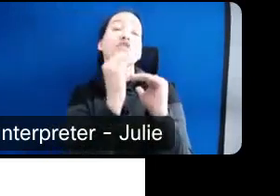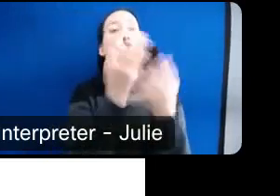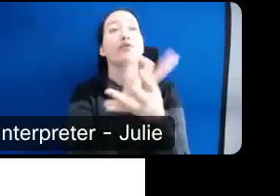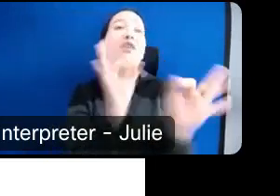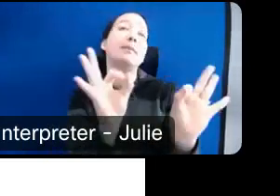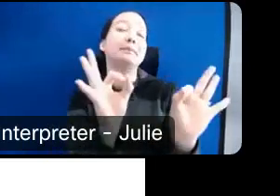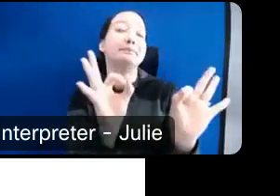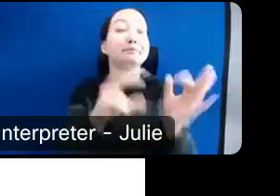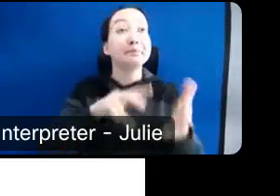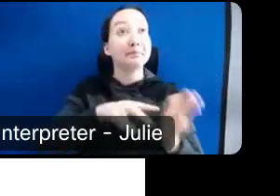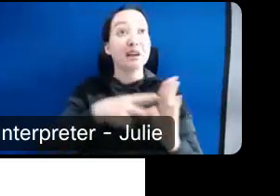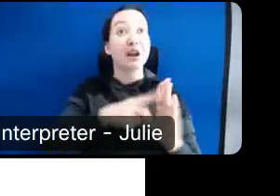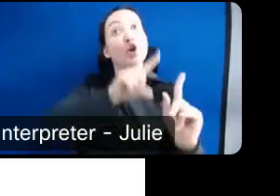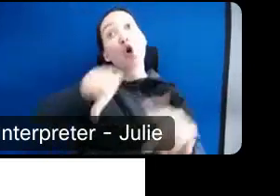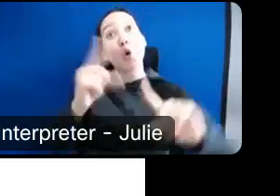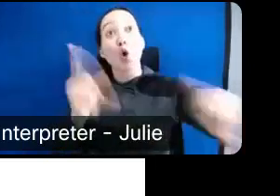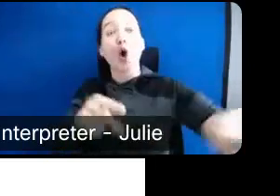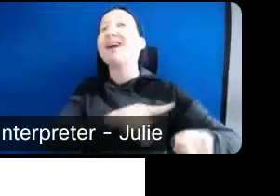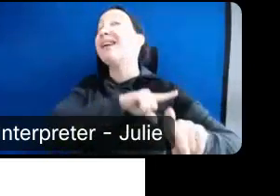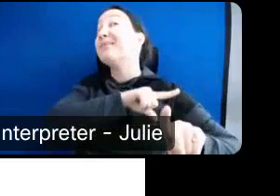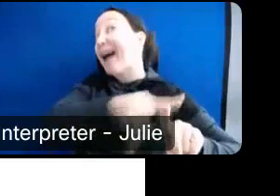Were you going to go but in exchange.